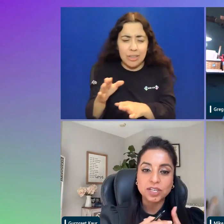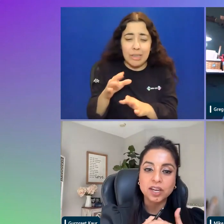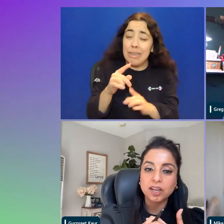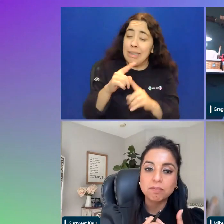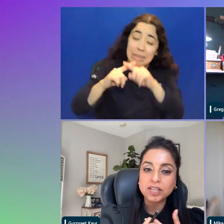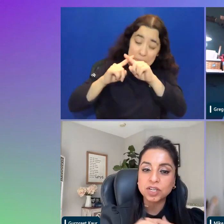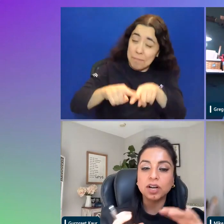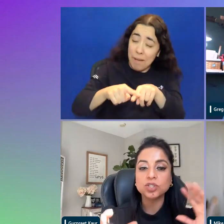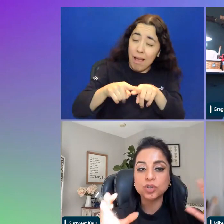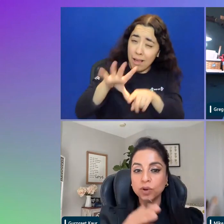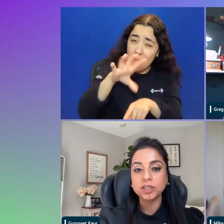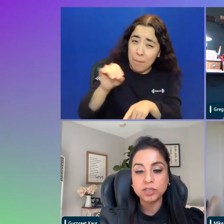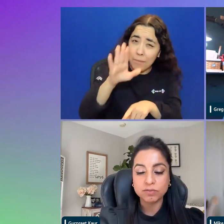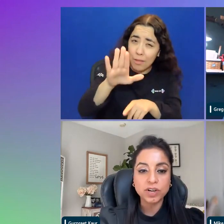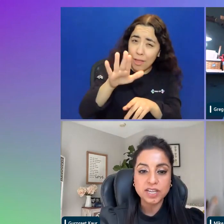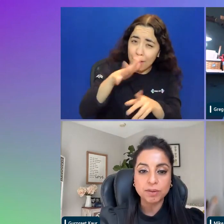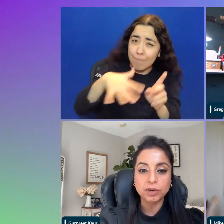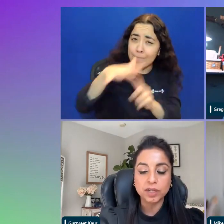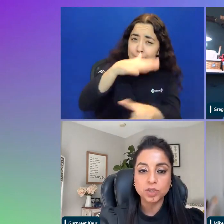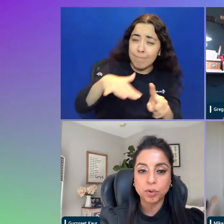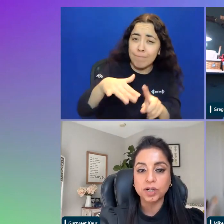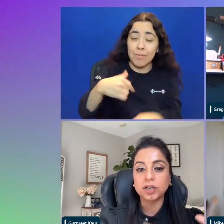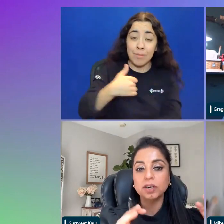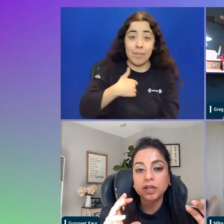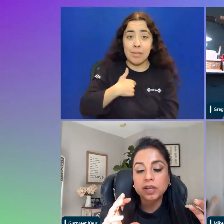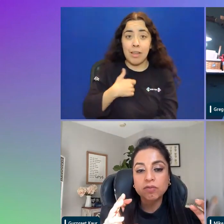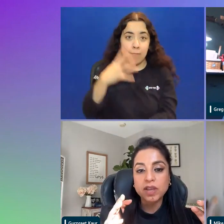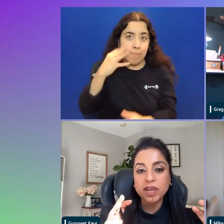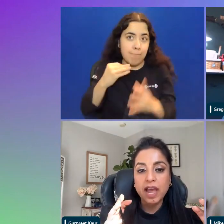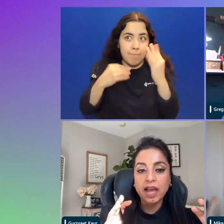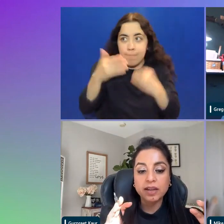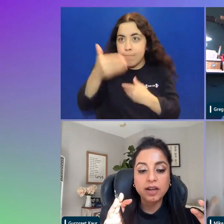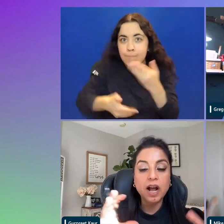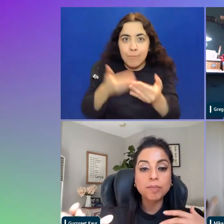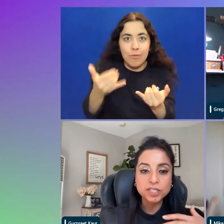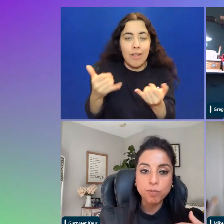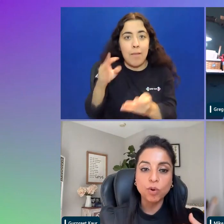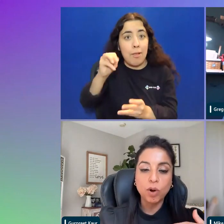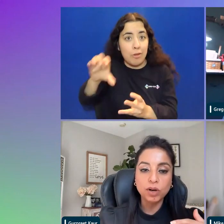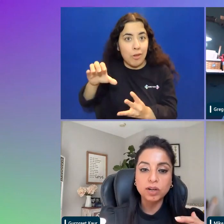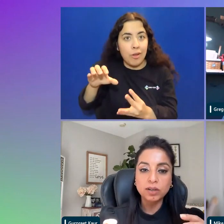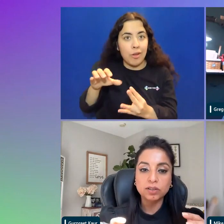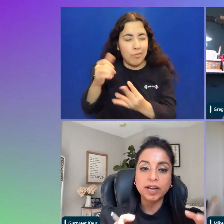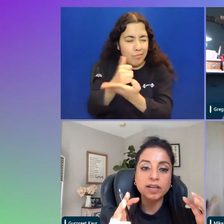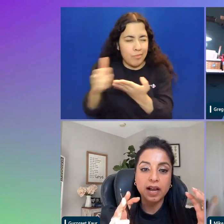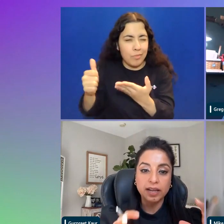you know, I'm on that journey in Mastercard. So in, for example, in Twitter we had hub and spoke model. Right. I led the